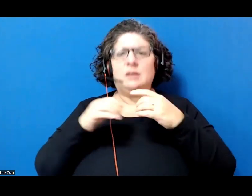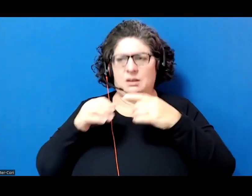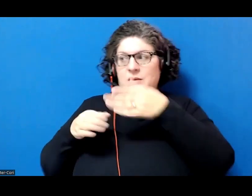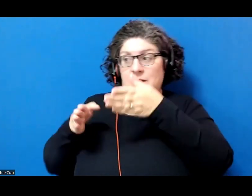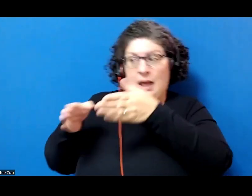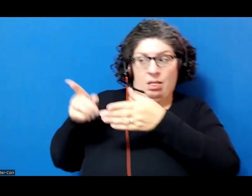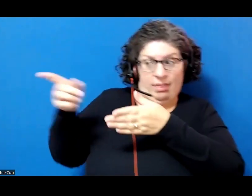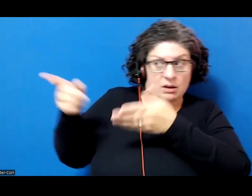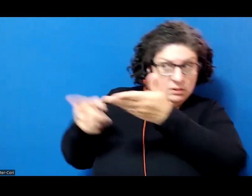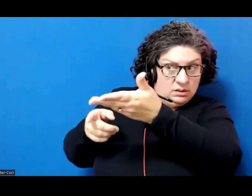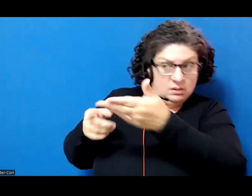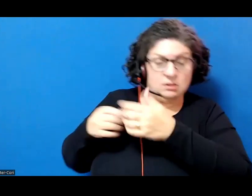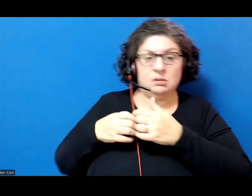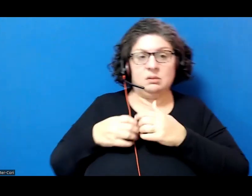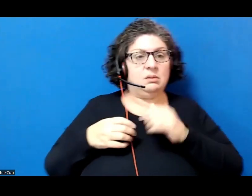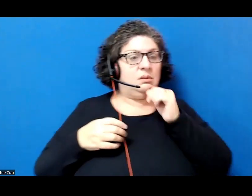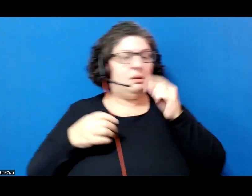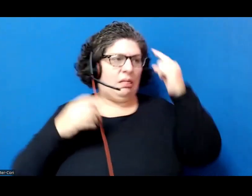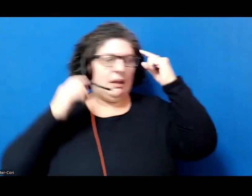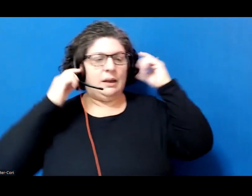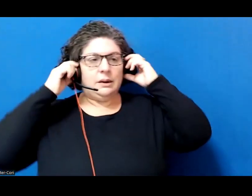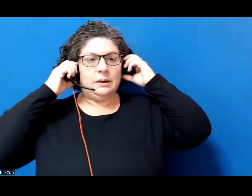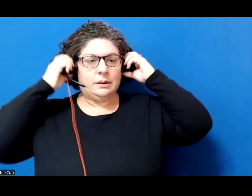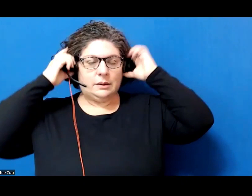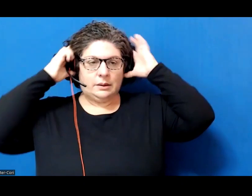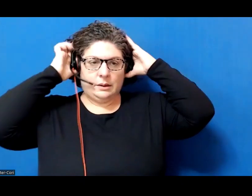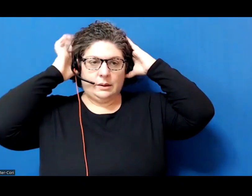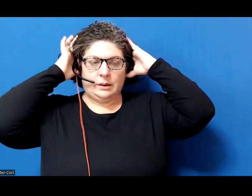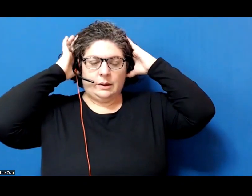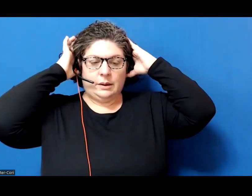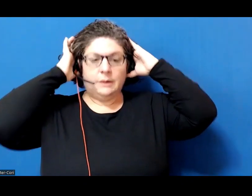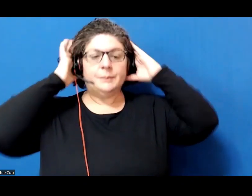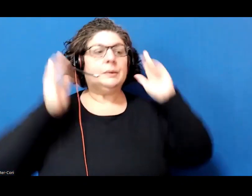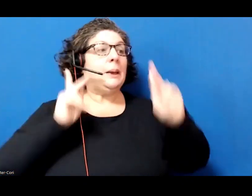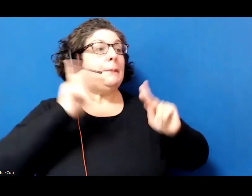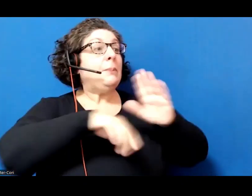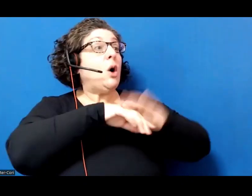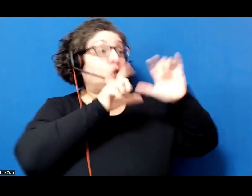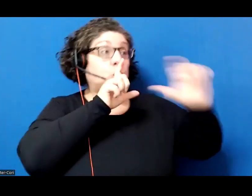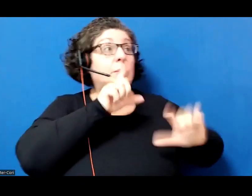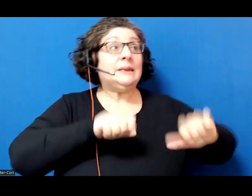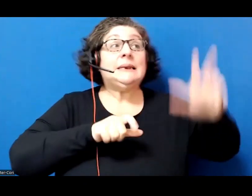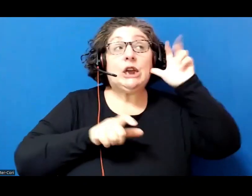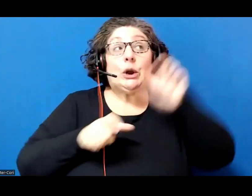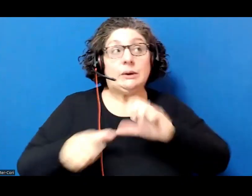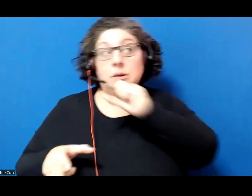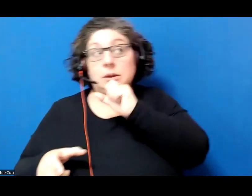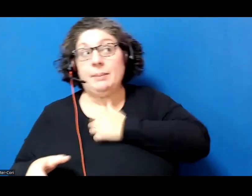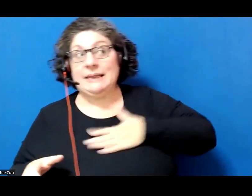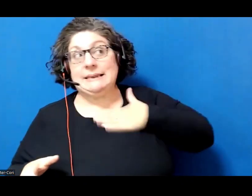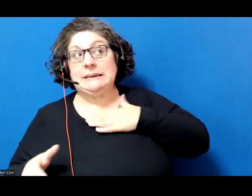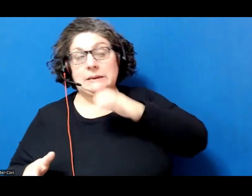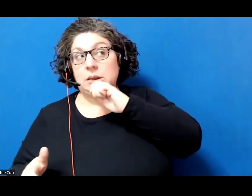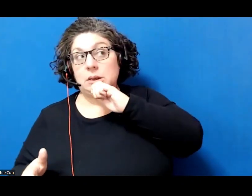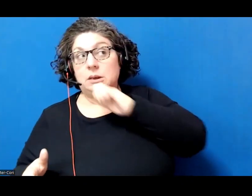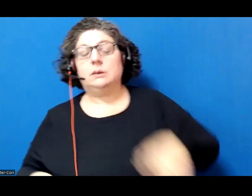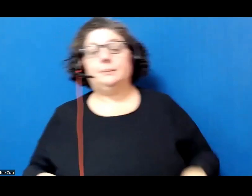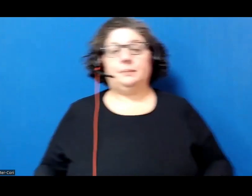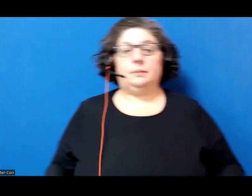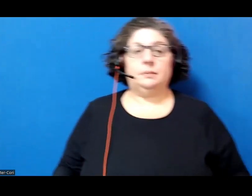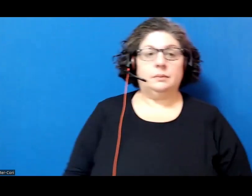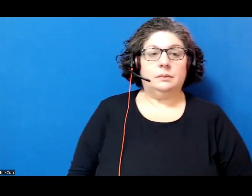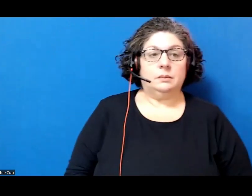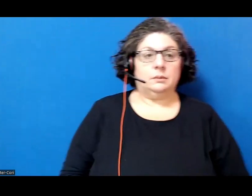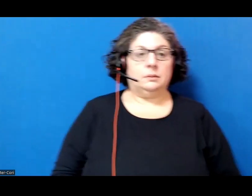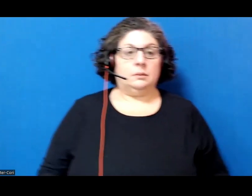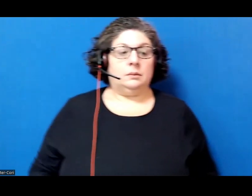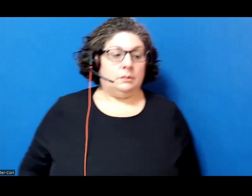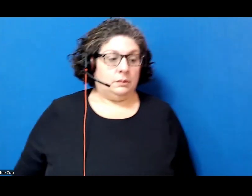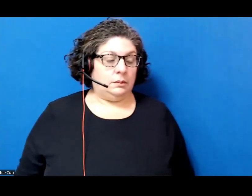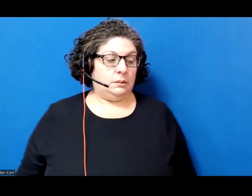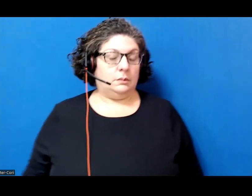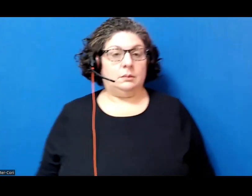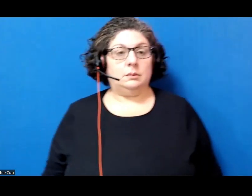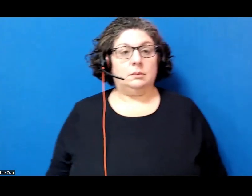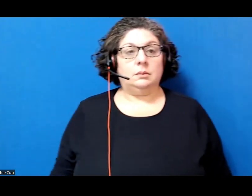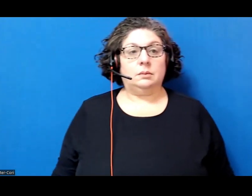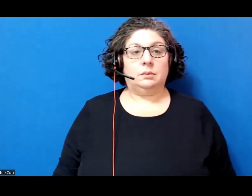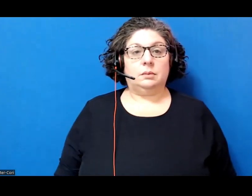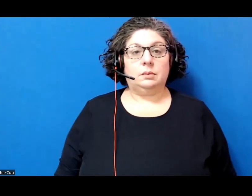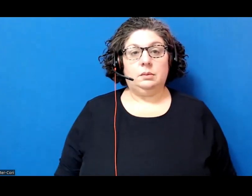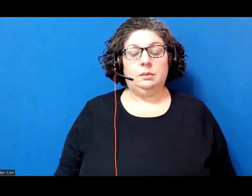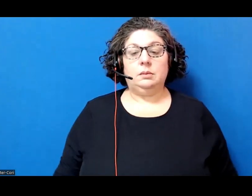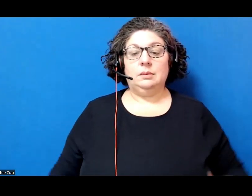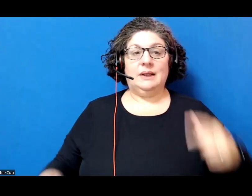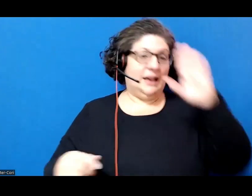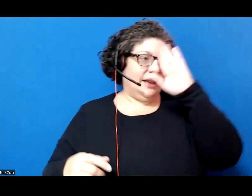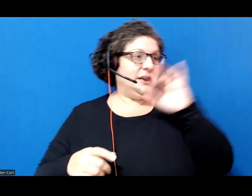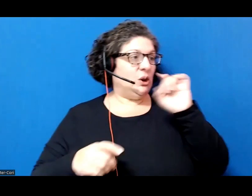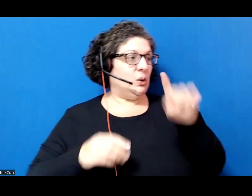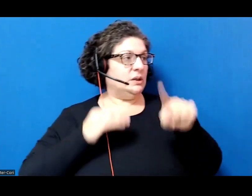Maybe so the people on Zoom can hear you.Hi, this is question about procedure.